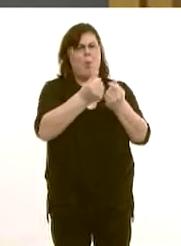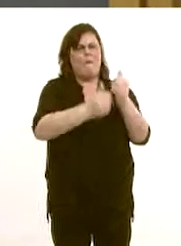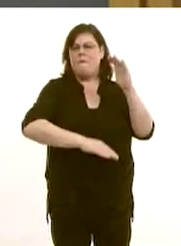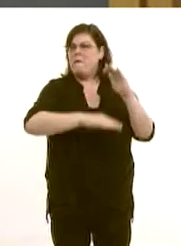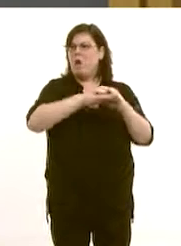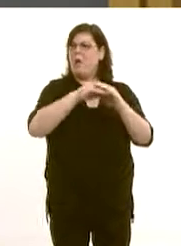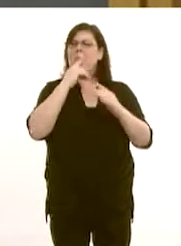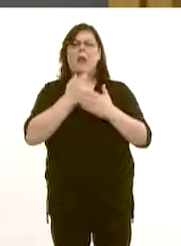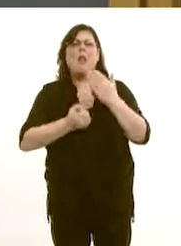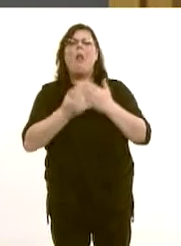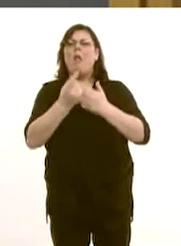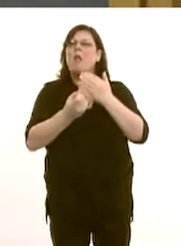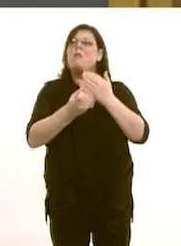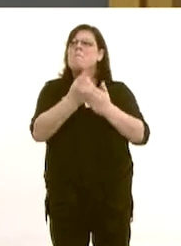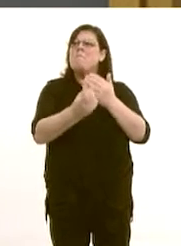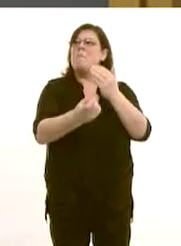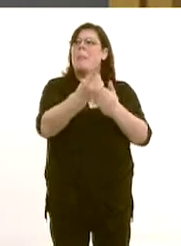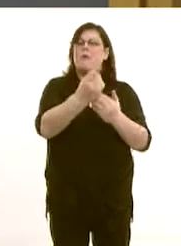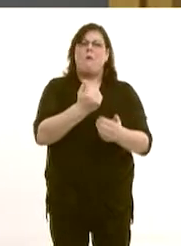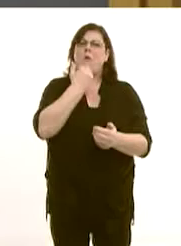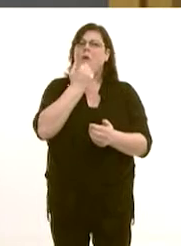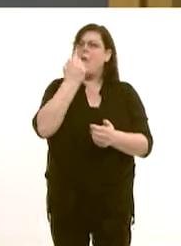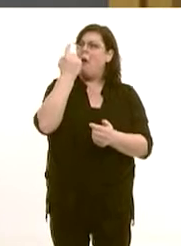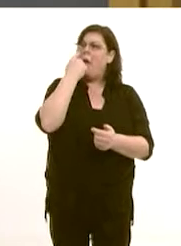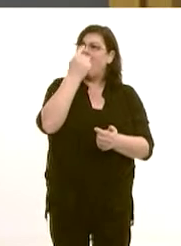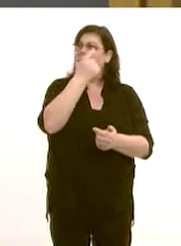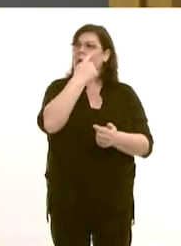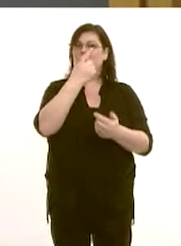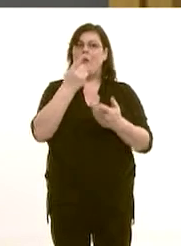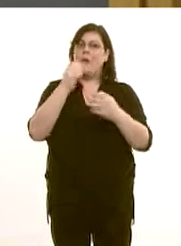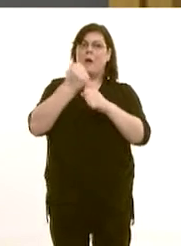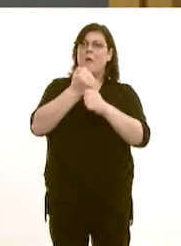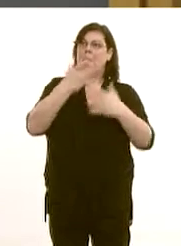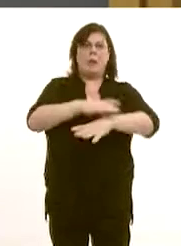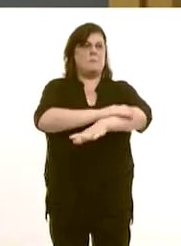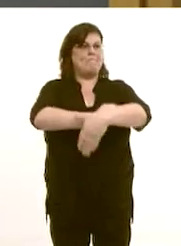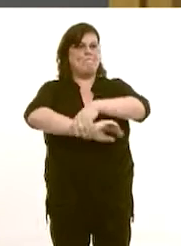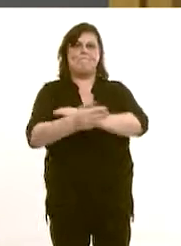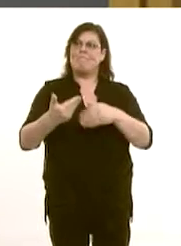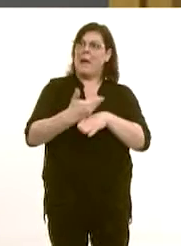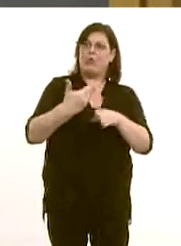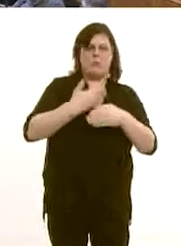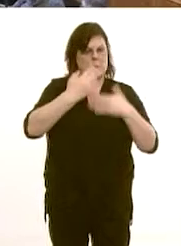adequate evidence of action taken comprehensively as a Government, which is crucial in entirely